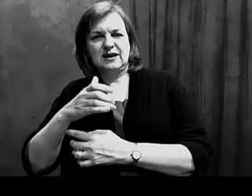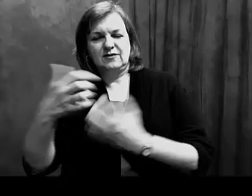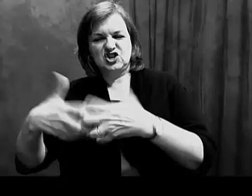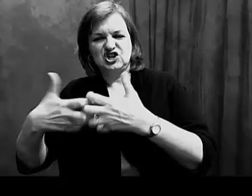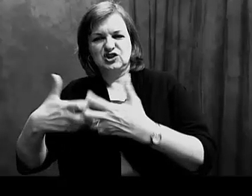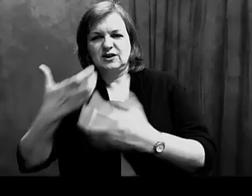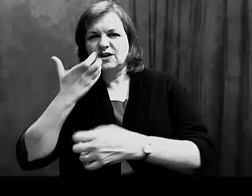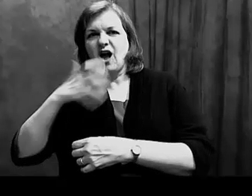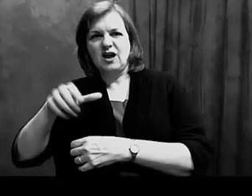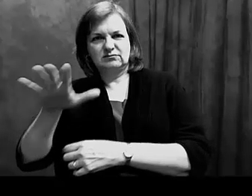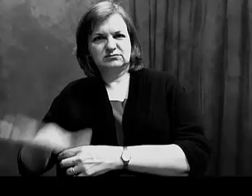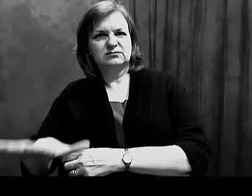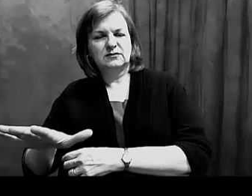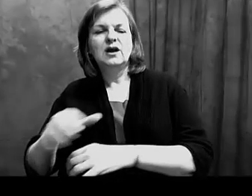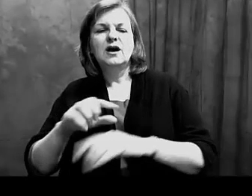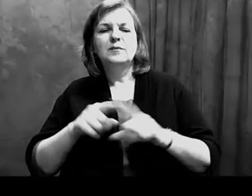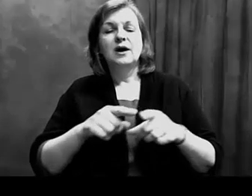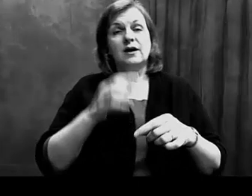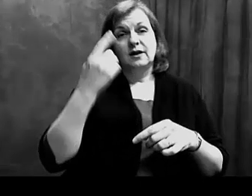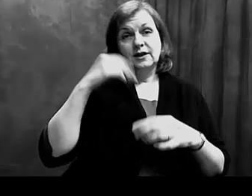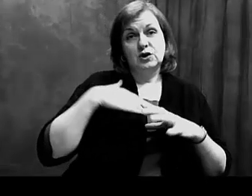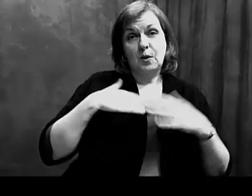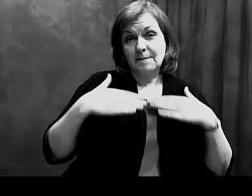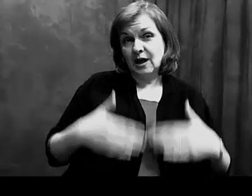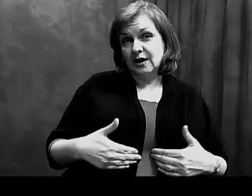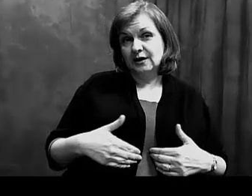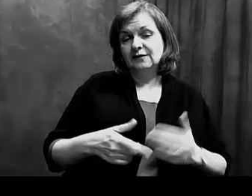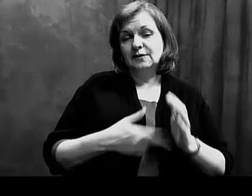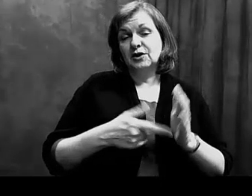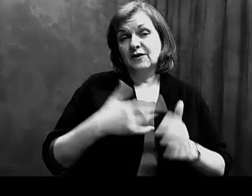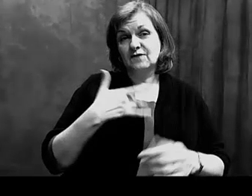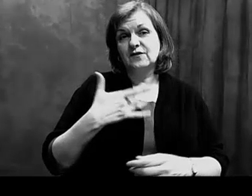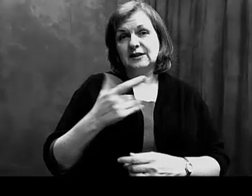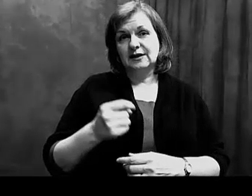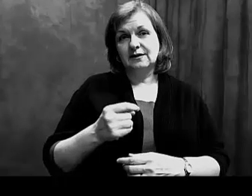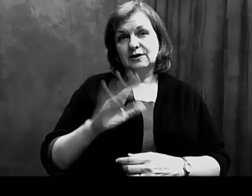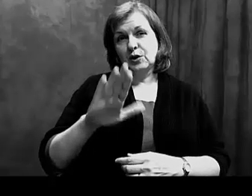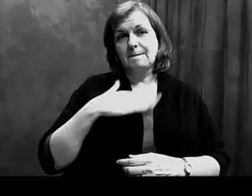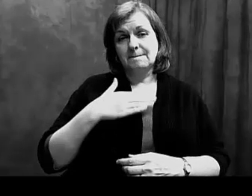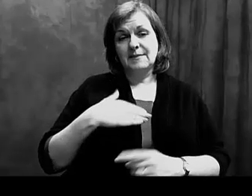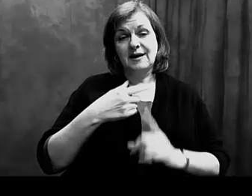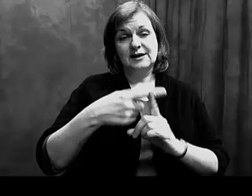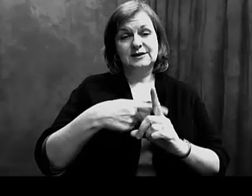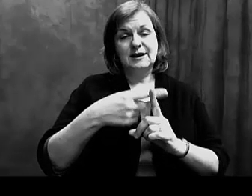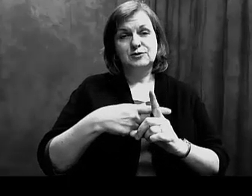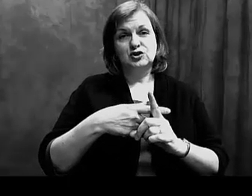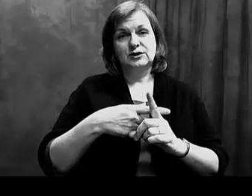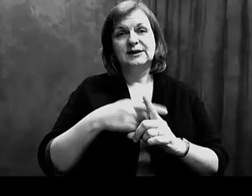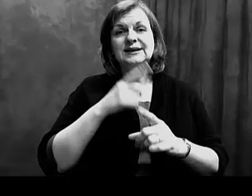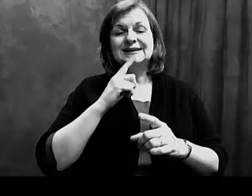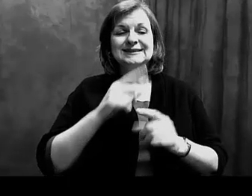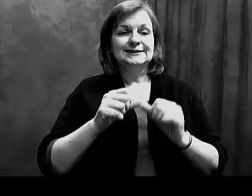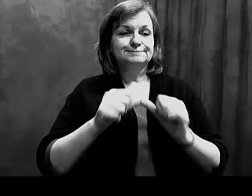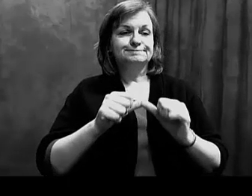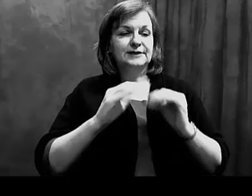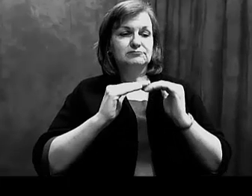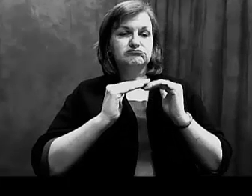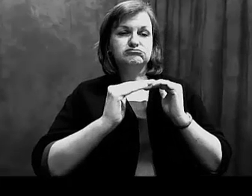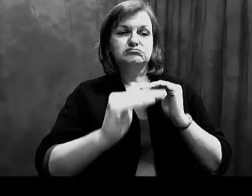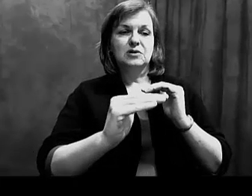the hood of your car is hot. For you, you can feel it sometimes too - your body temperature is maintained by these reactions